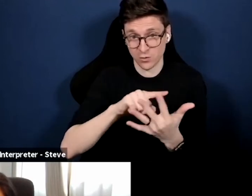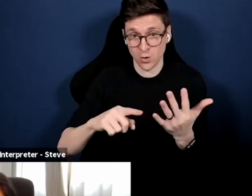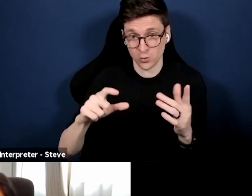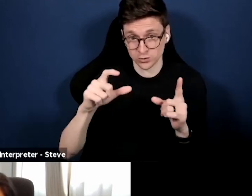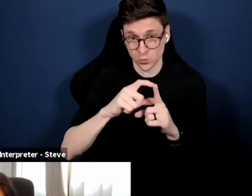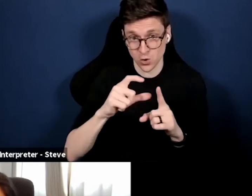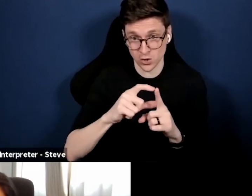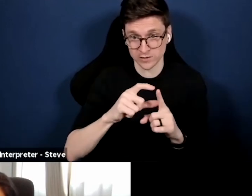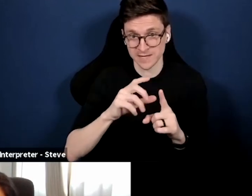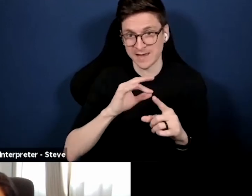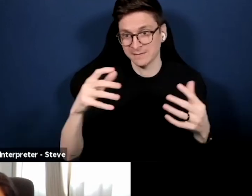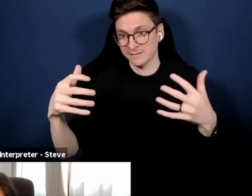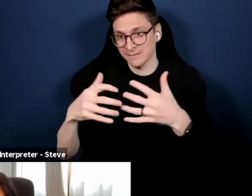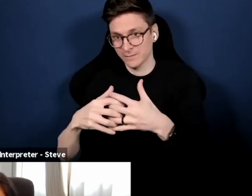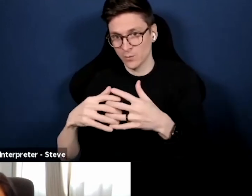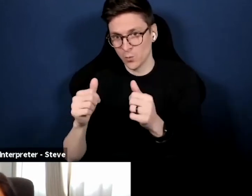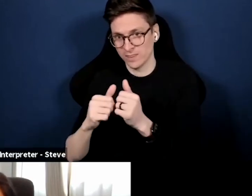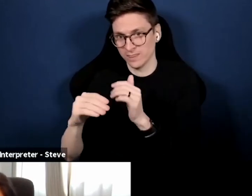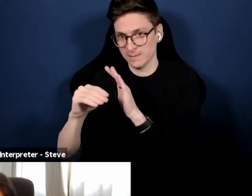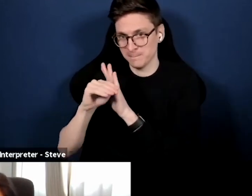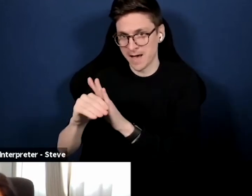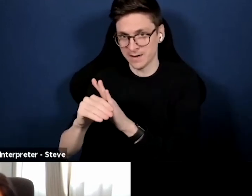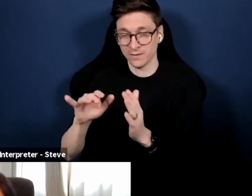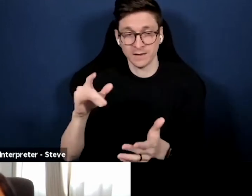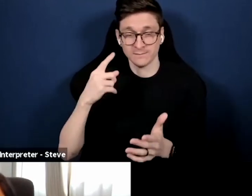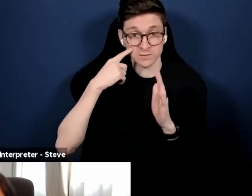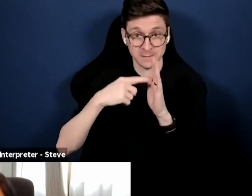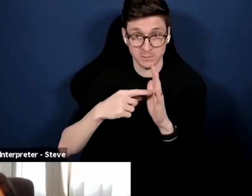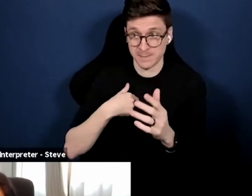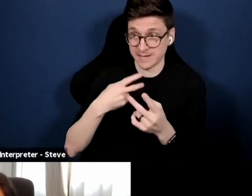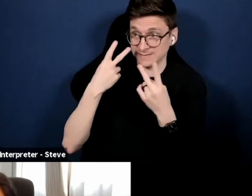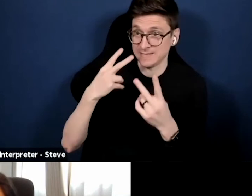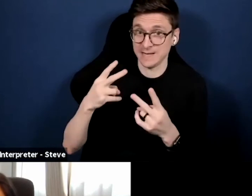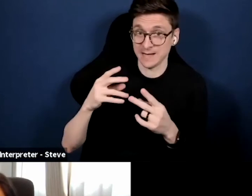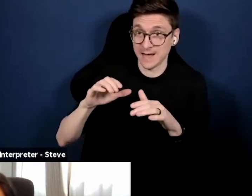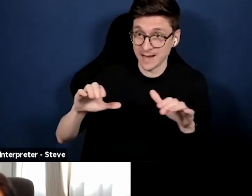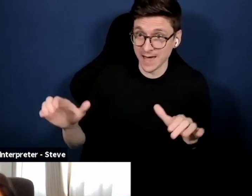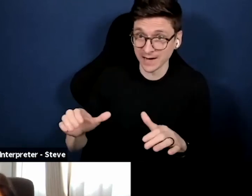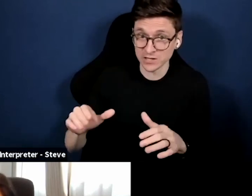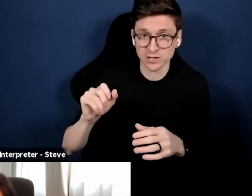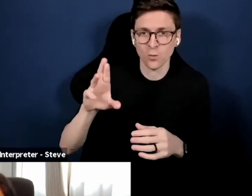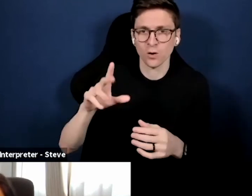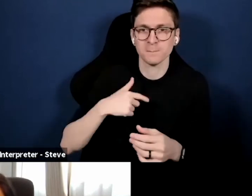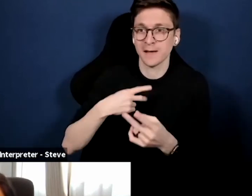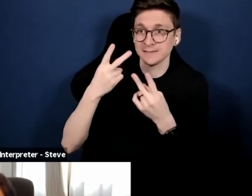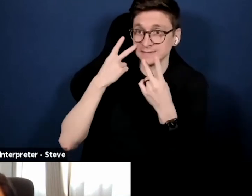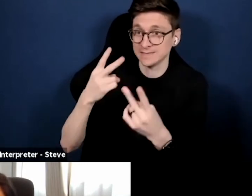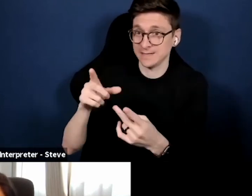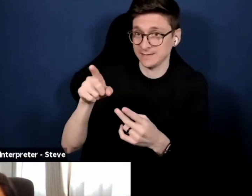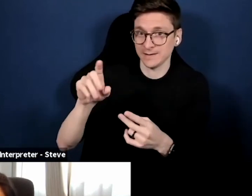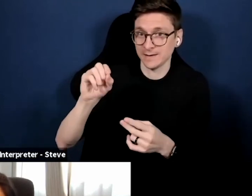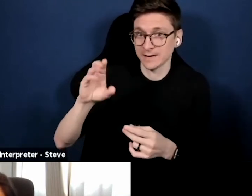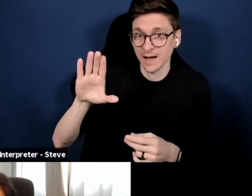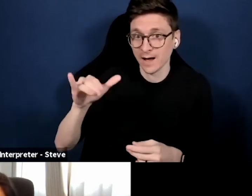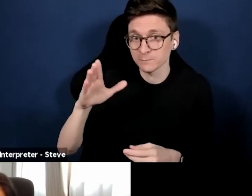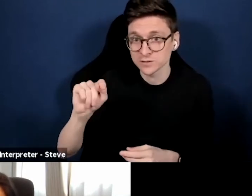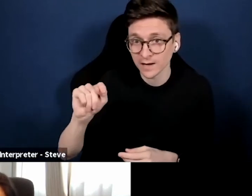model is classifying like is it seeing an action um is it seeing an object um specifically you know